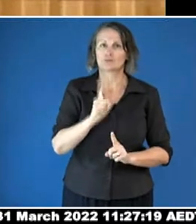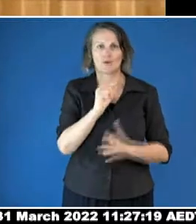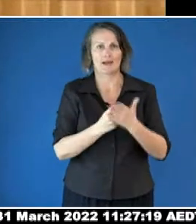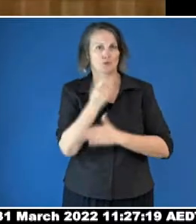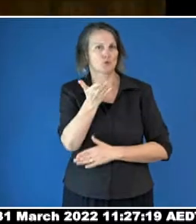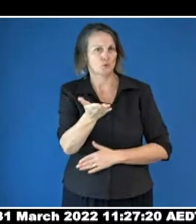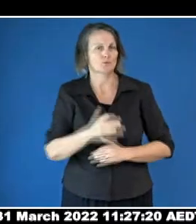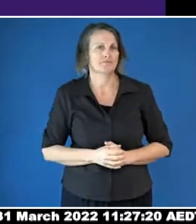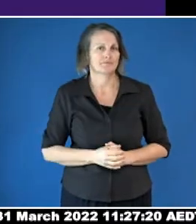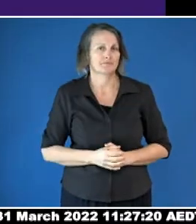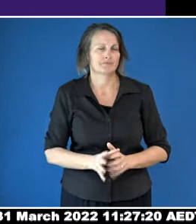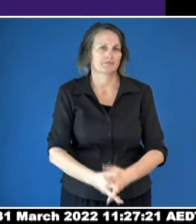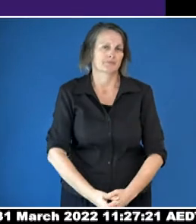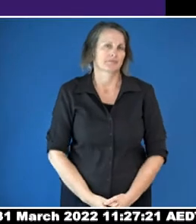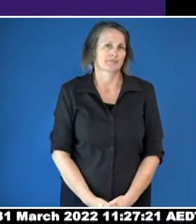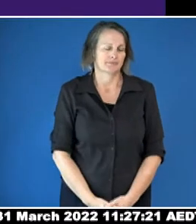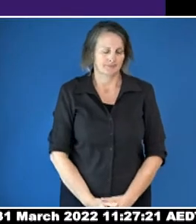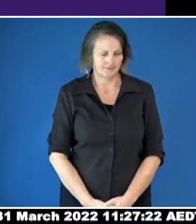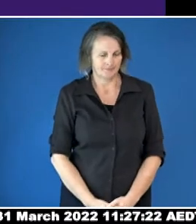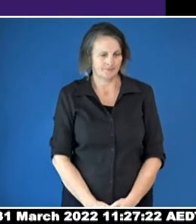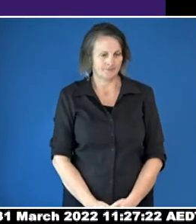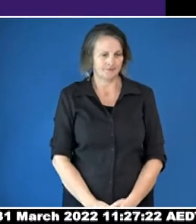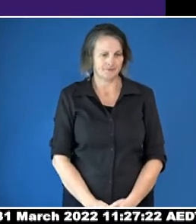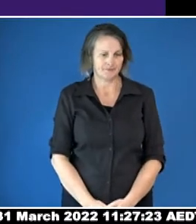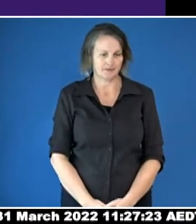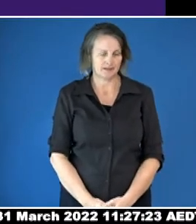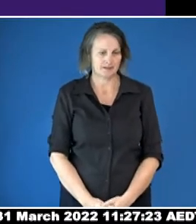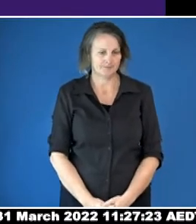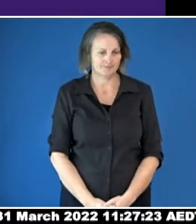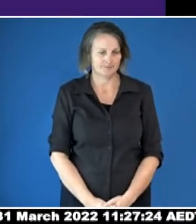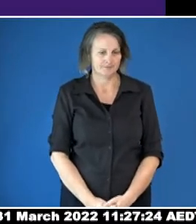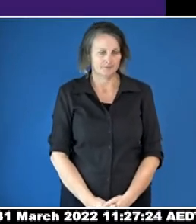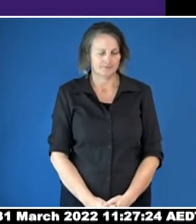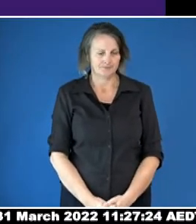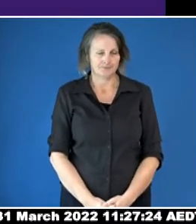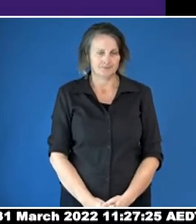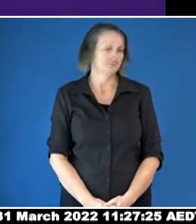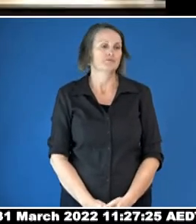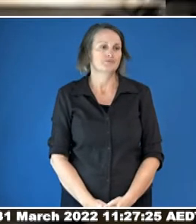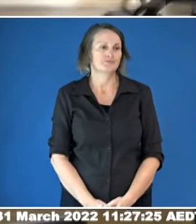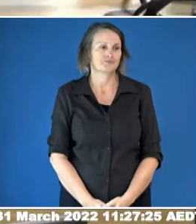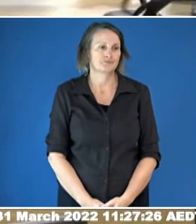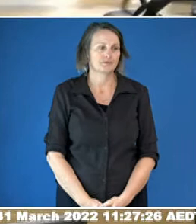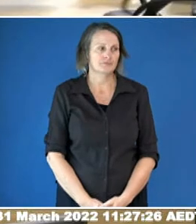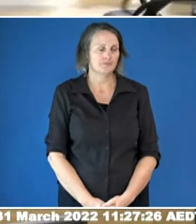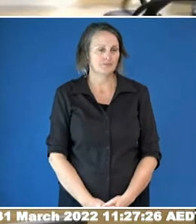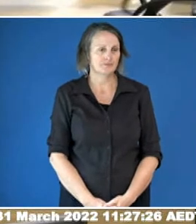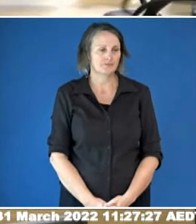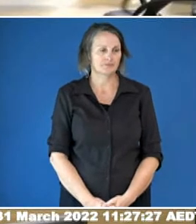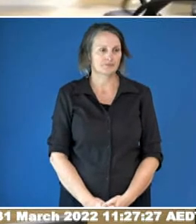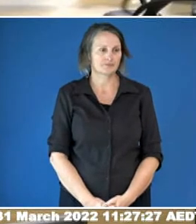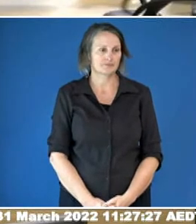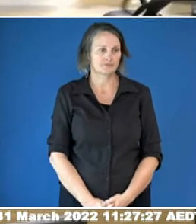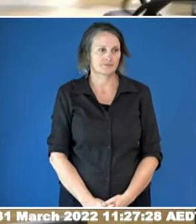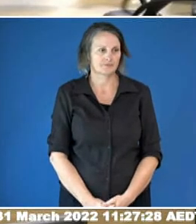Yes, Ms Fraser.